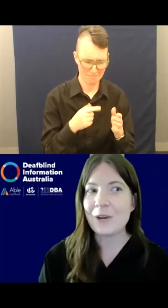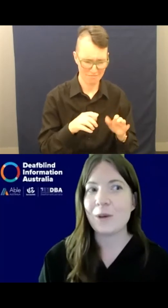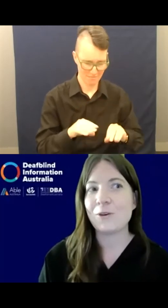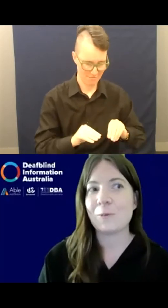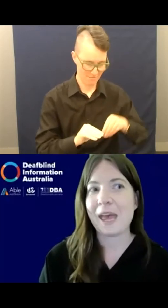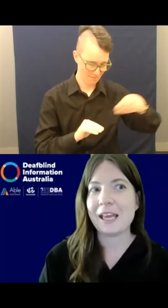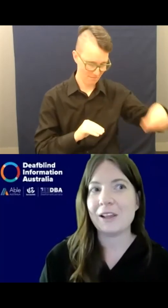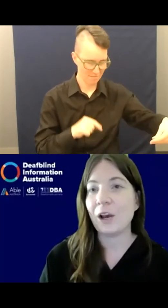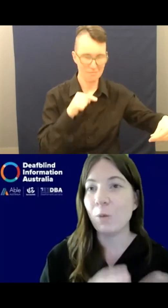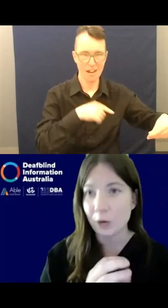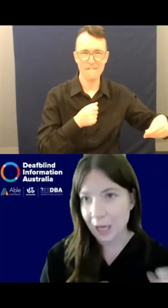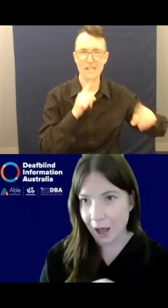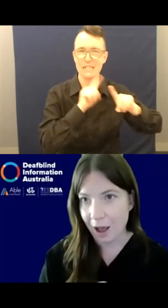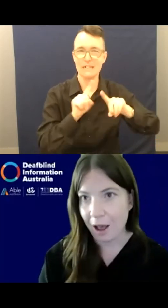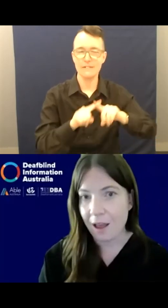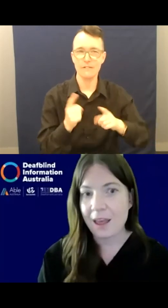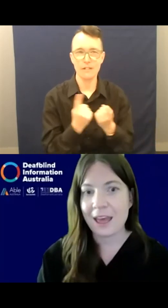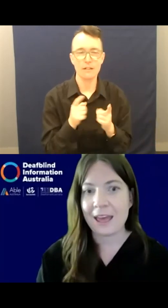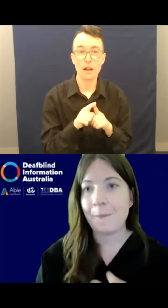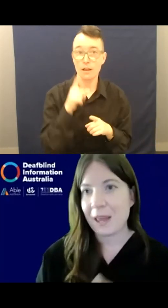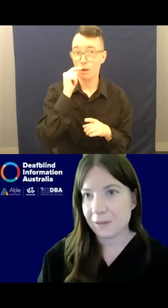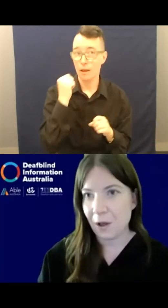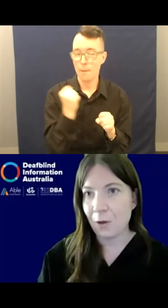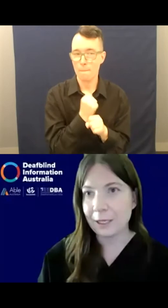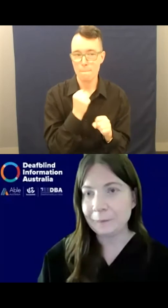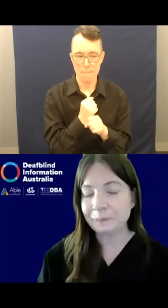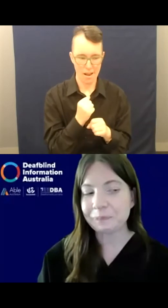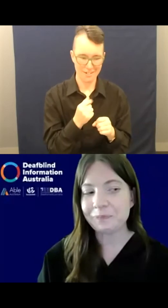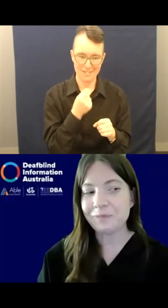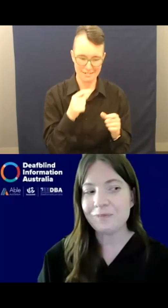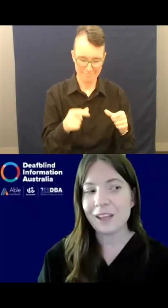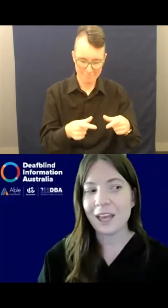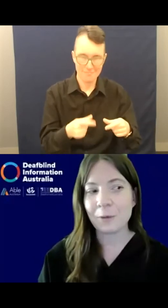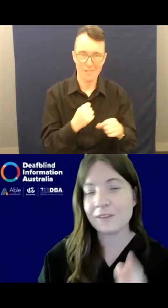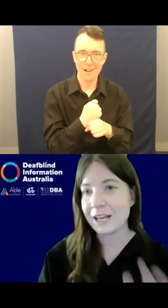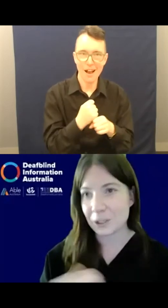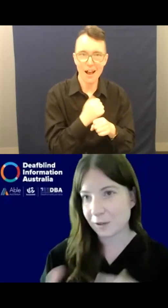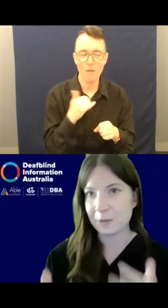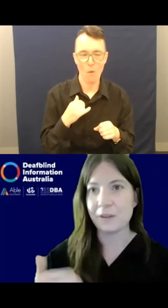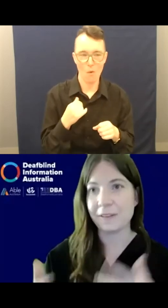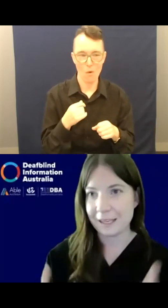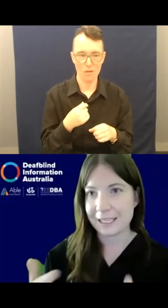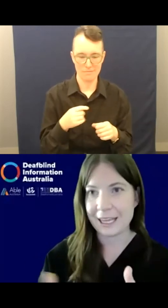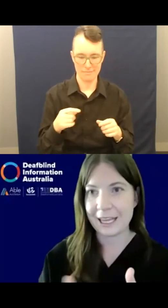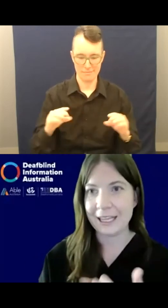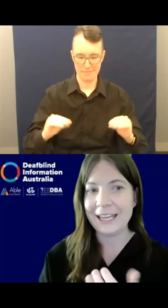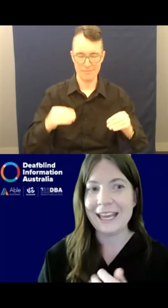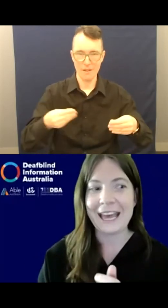you could make a wooden car and a pencil holder. And we started to explore this kit together and